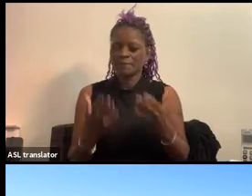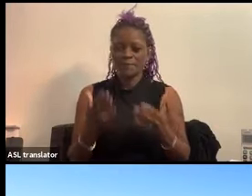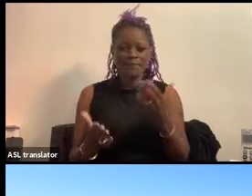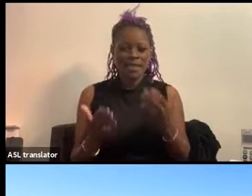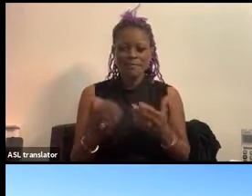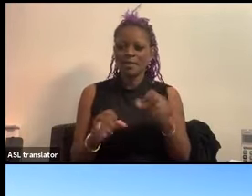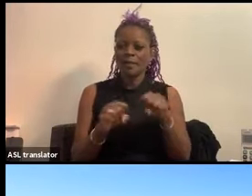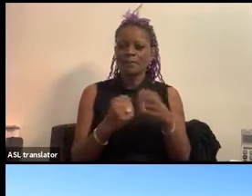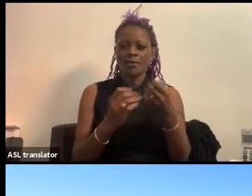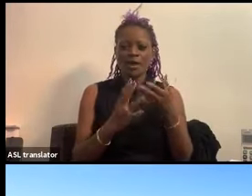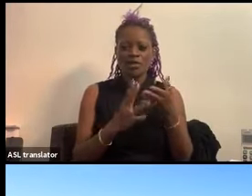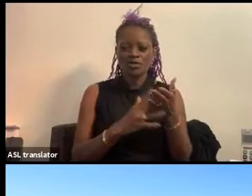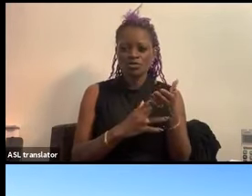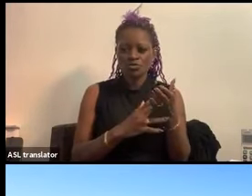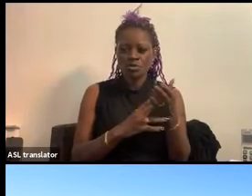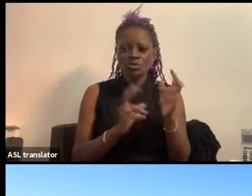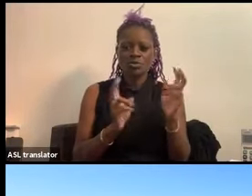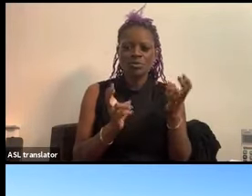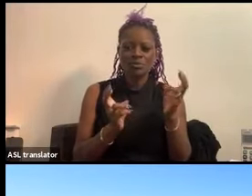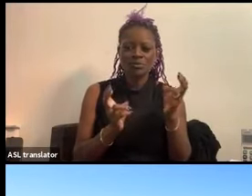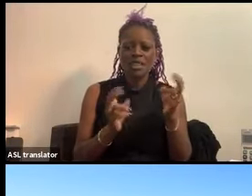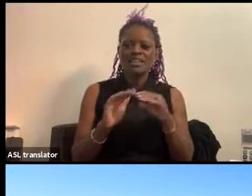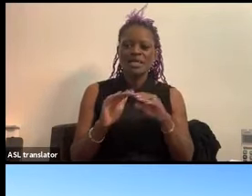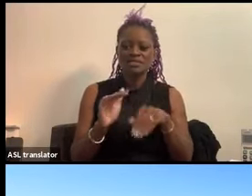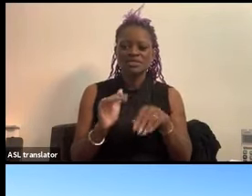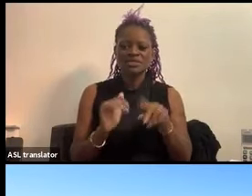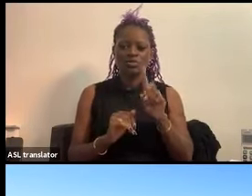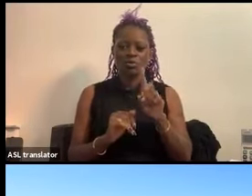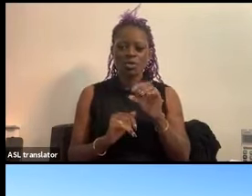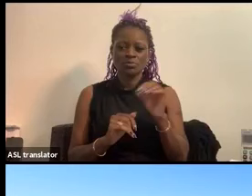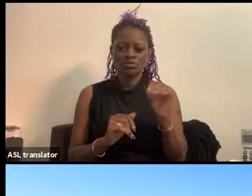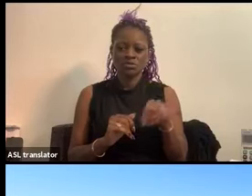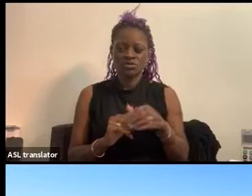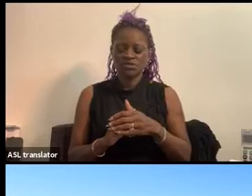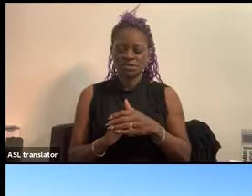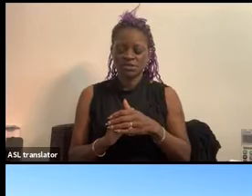And I think it's clearly less than one percent so far in our hospital.